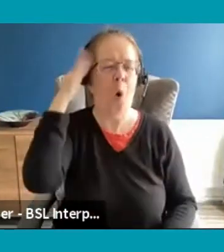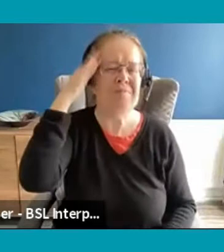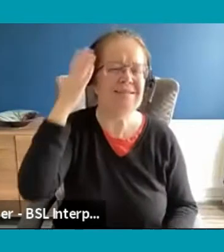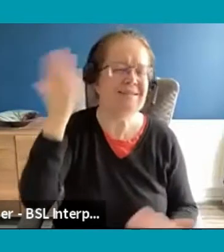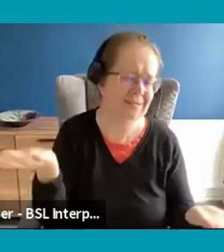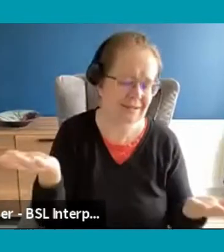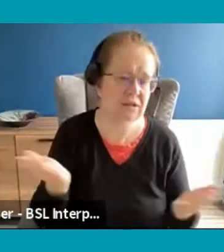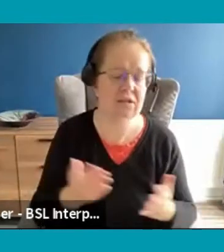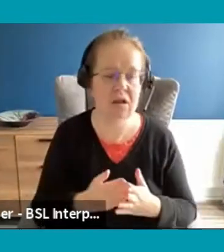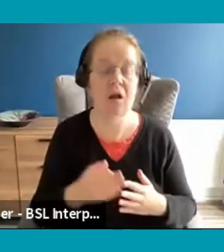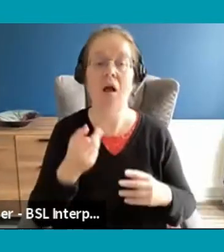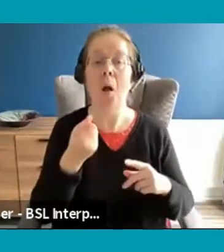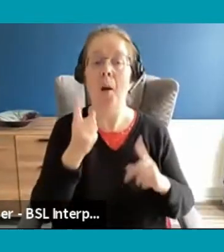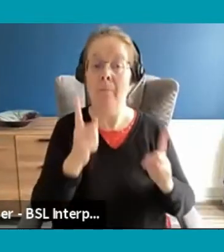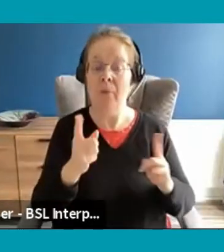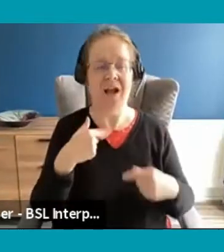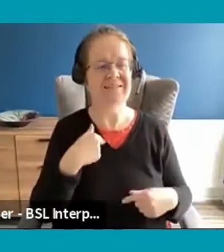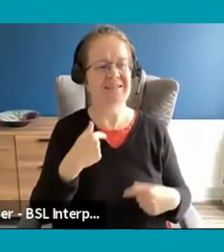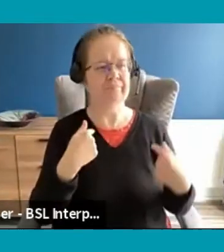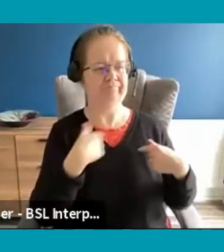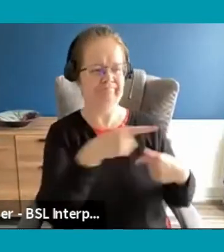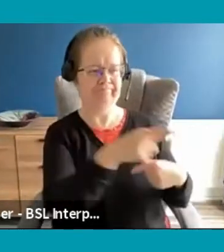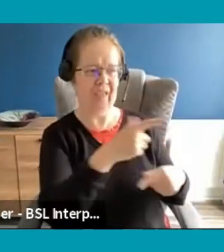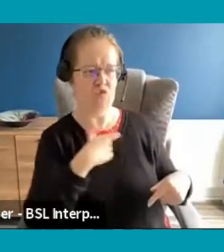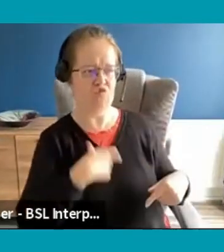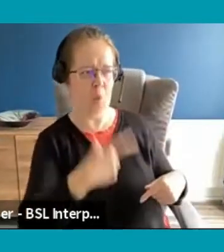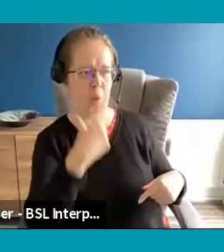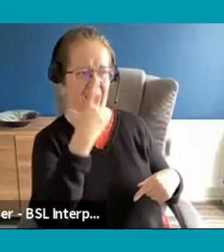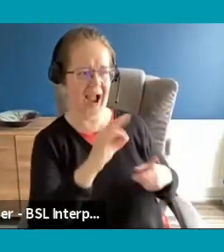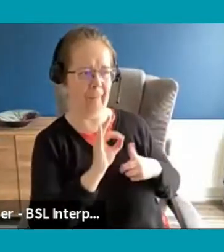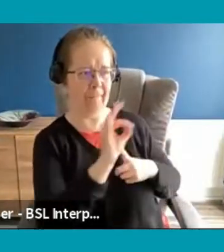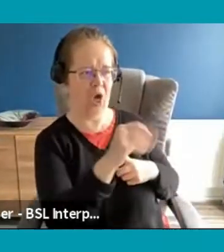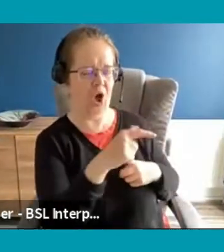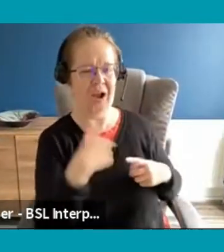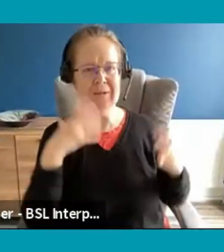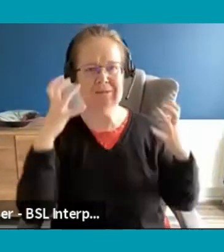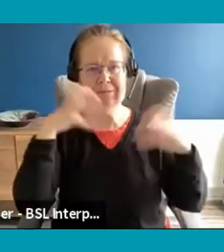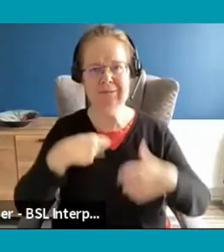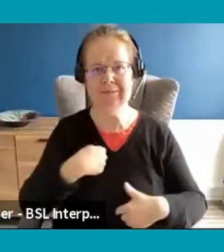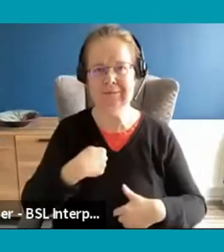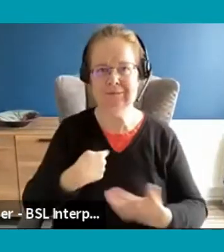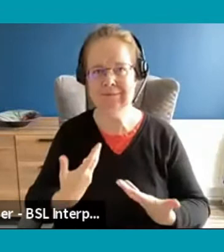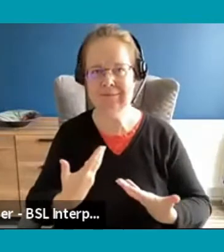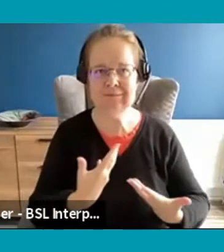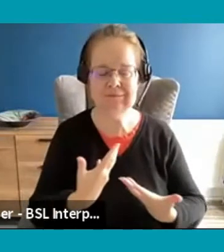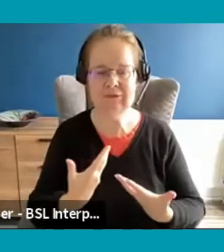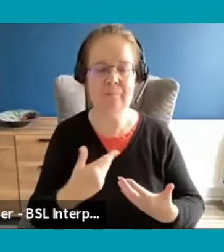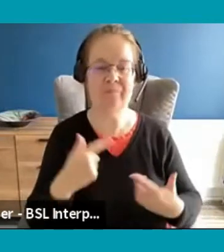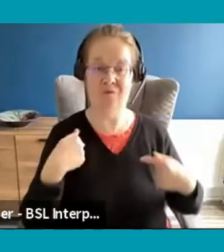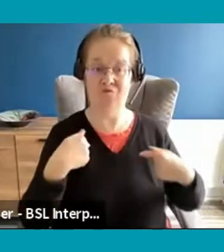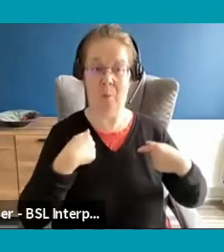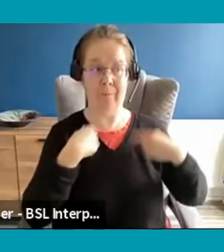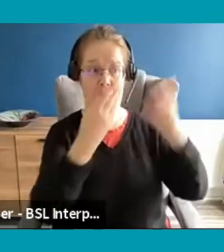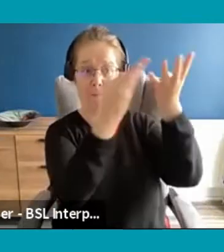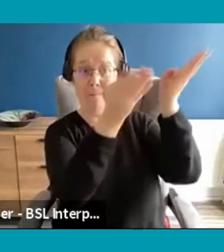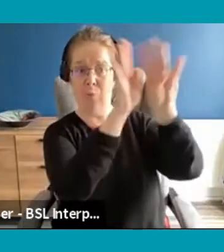but if you got any concerns and I think. From me and the whole board all the way down. Then we will provide as much